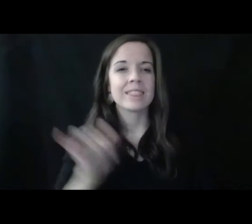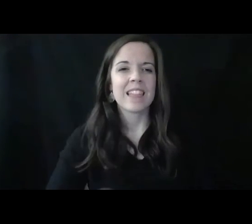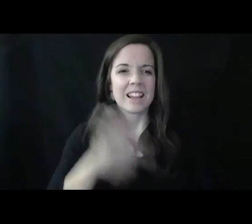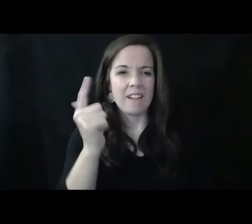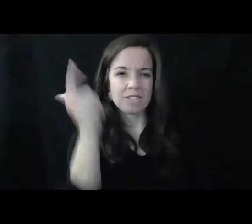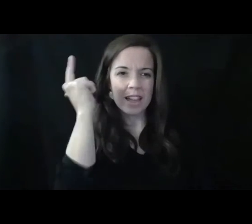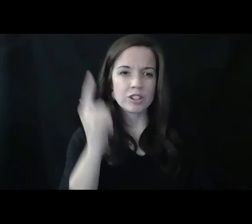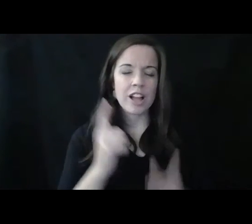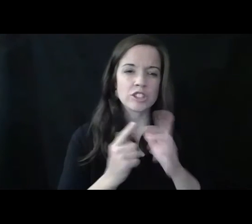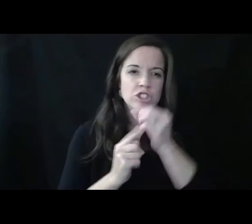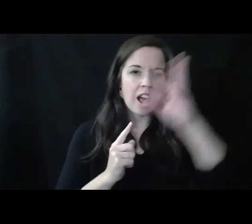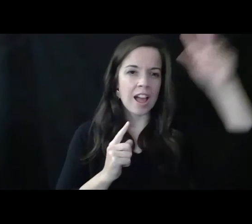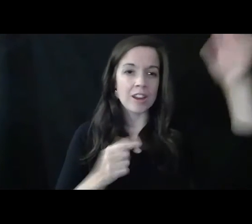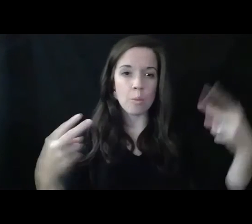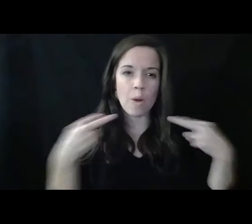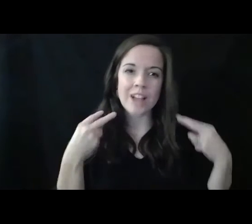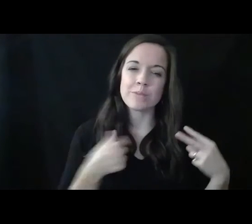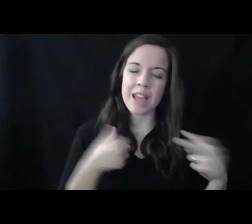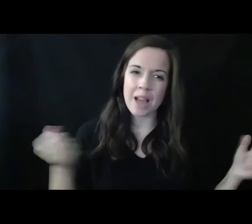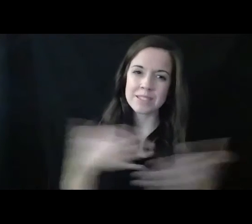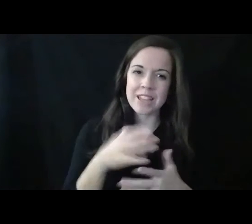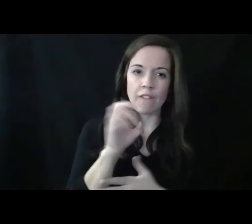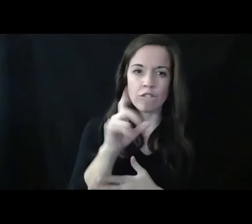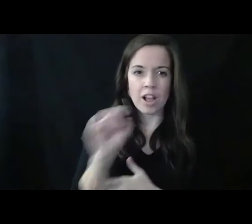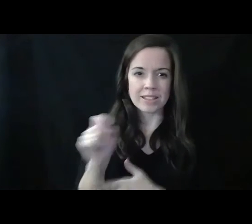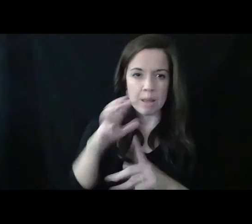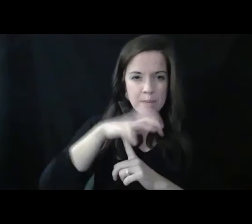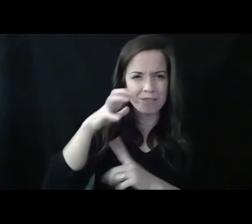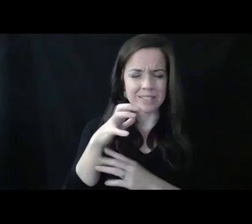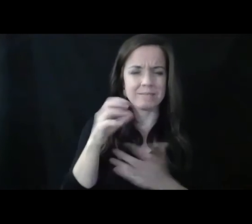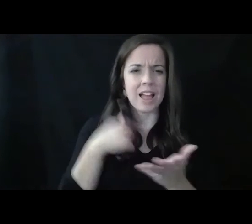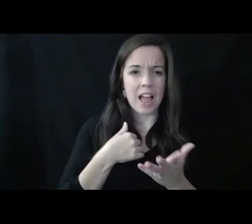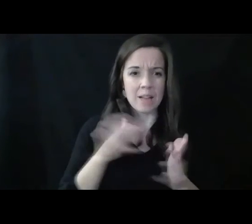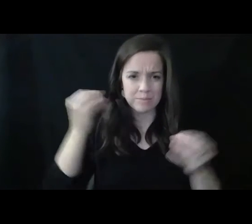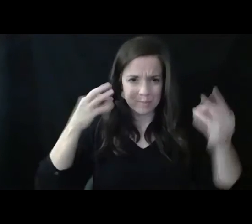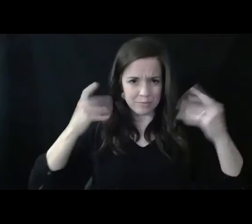unskirt a frosted muffin // top me with sprinkles // I’m flashing red-yellow-green-go